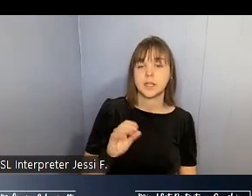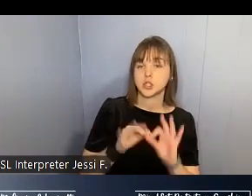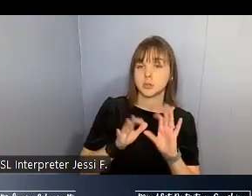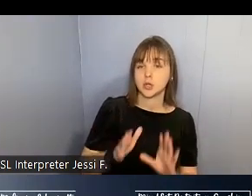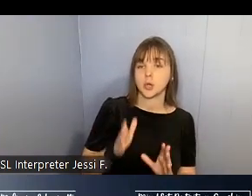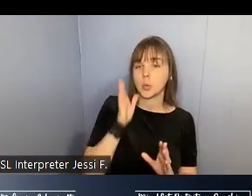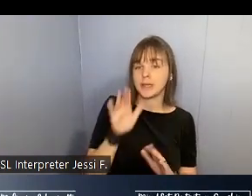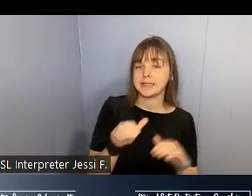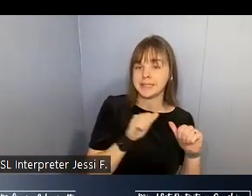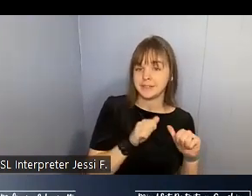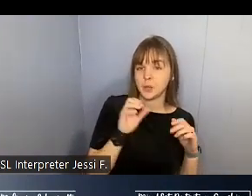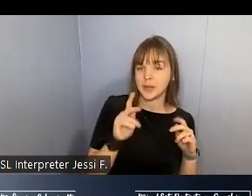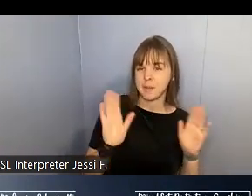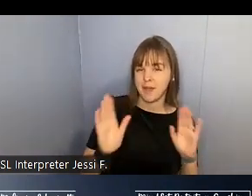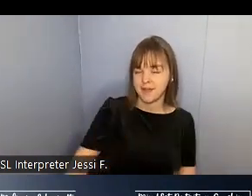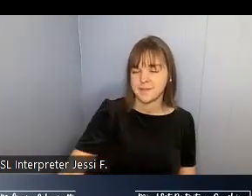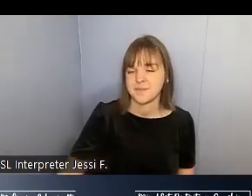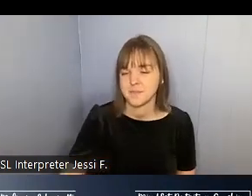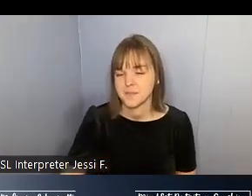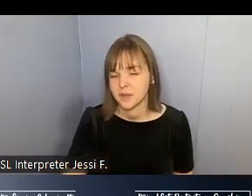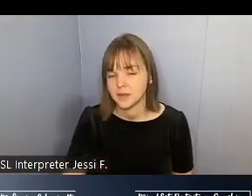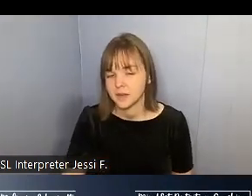I welcome that as well.